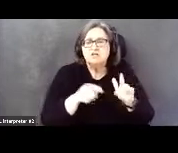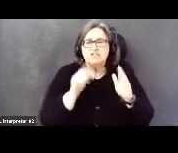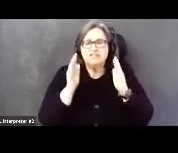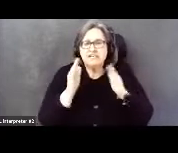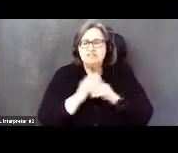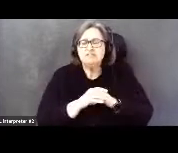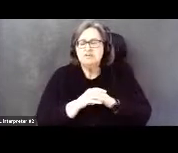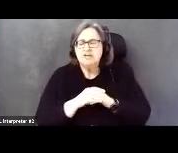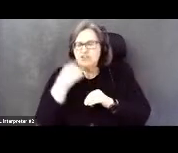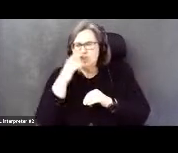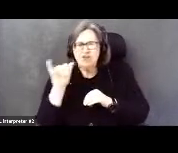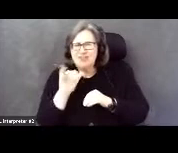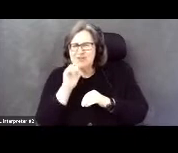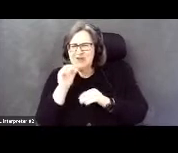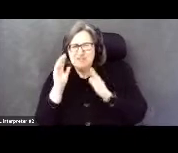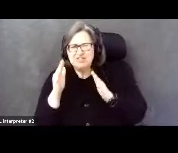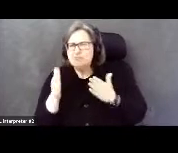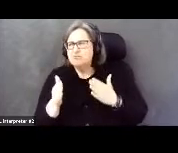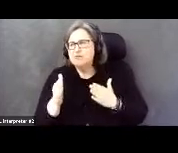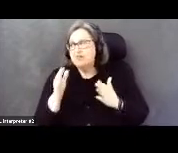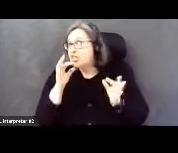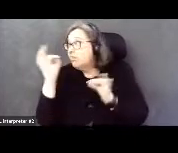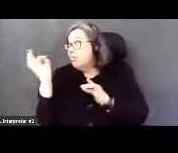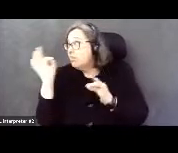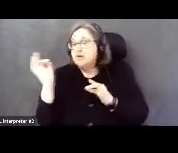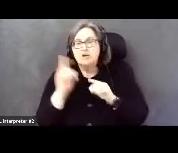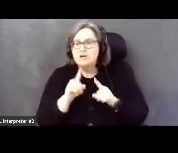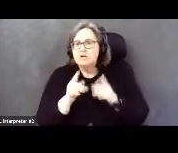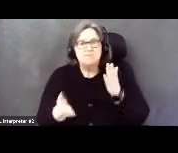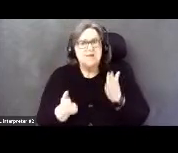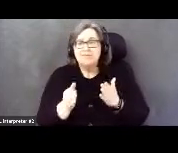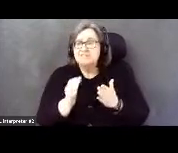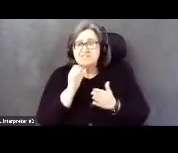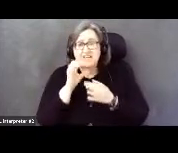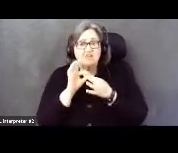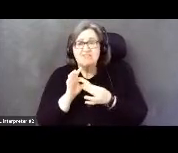maybe they are not interested. Of